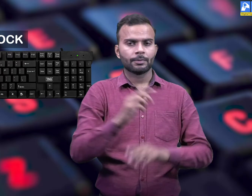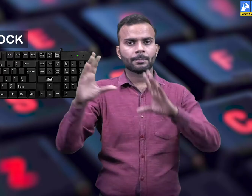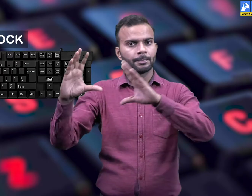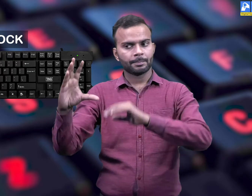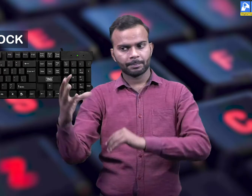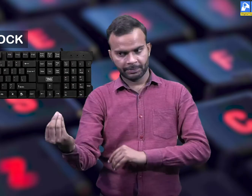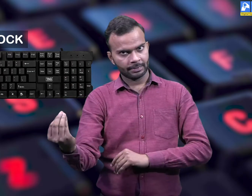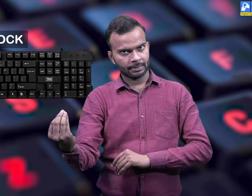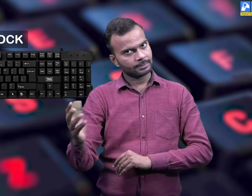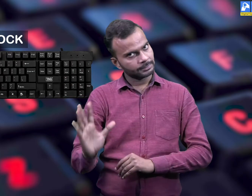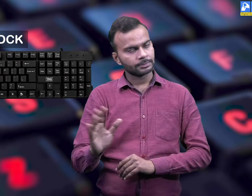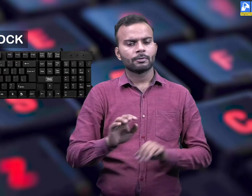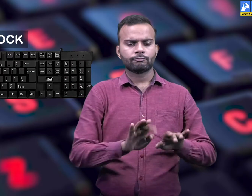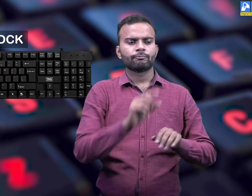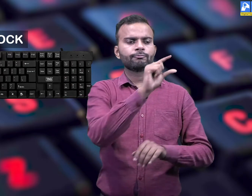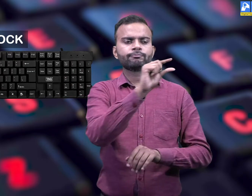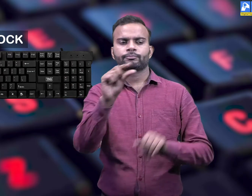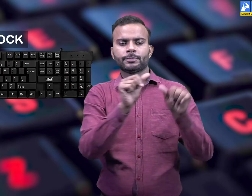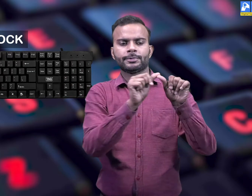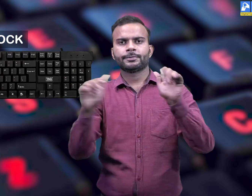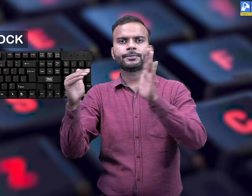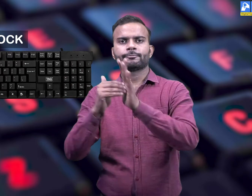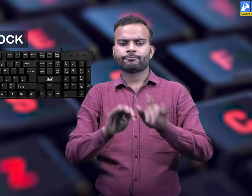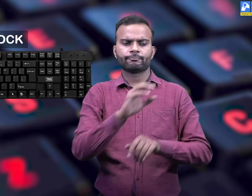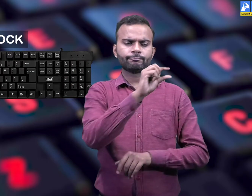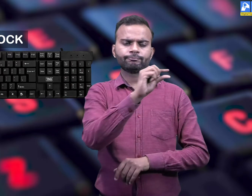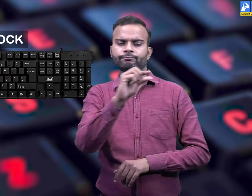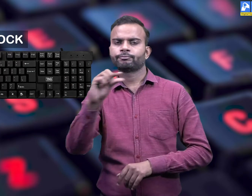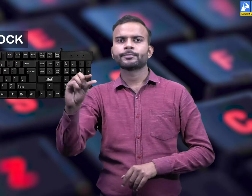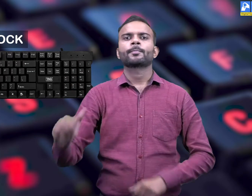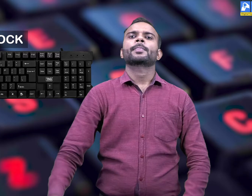When the caps lock key is off the letters will appear in small letters.